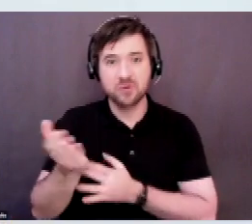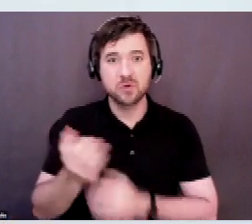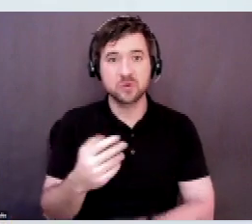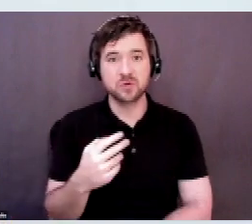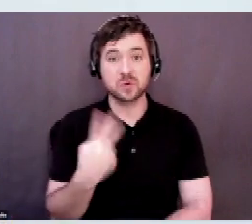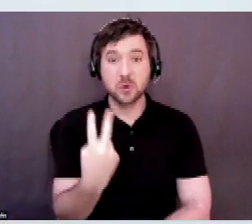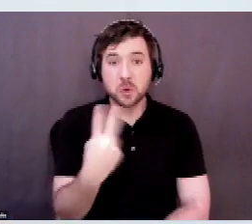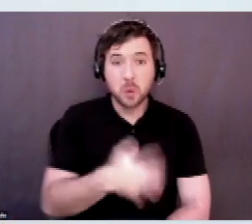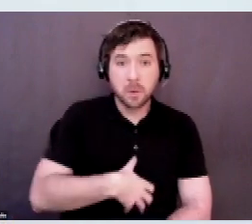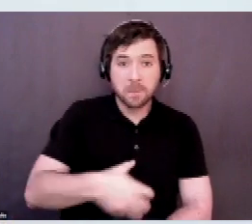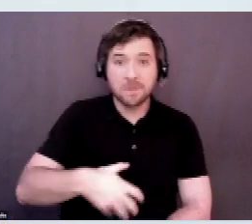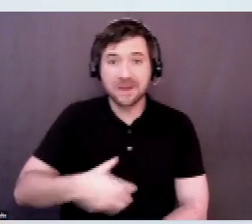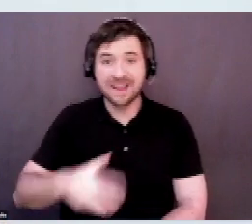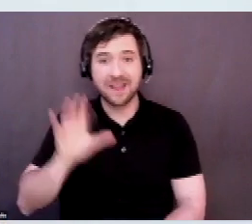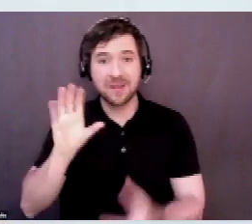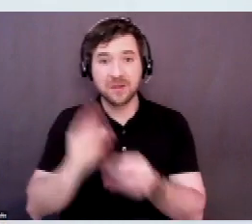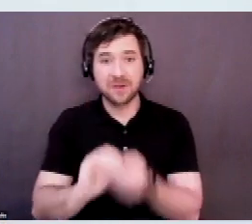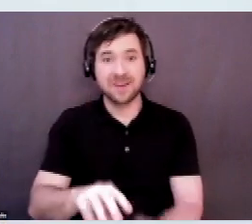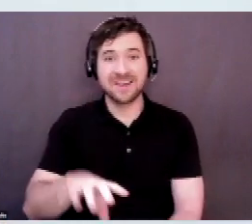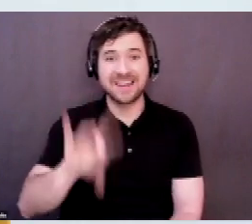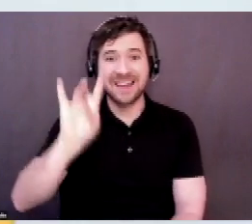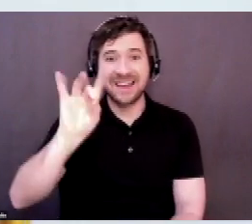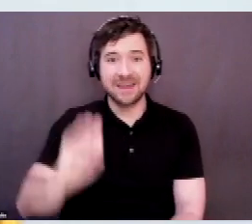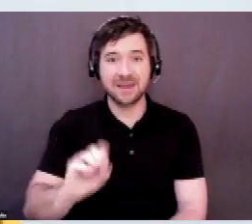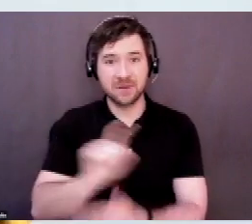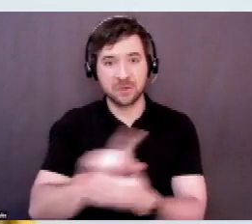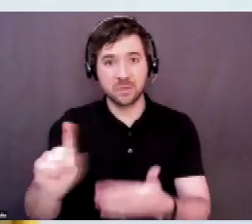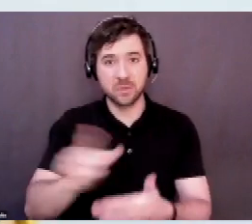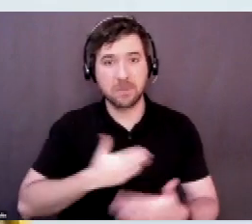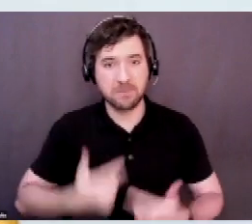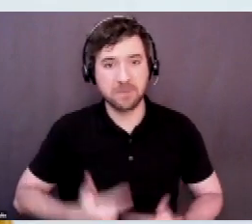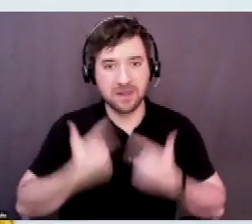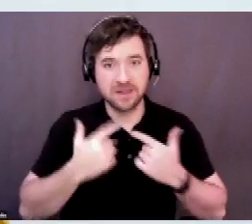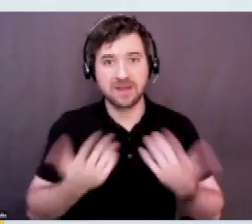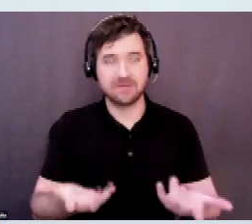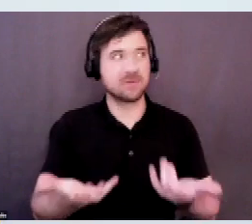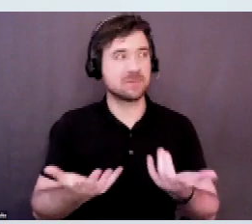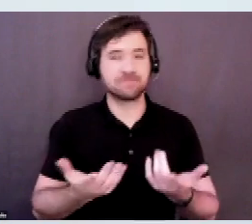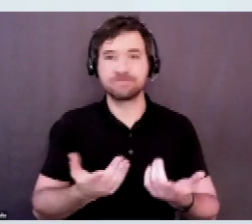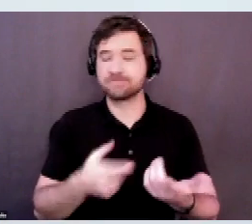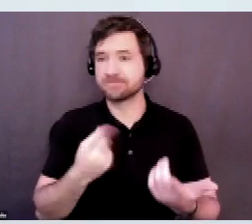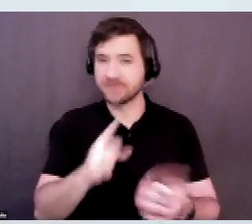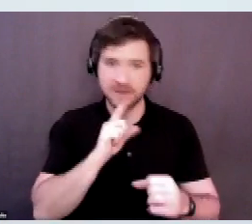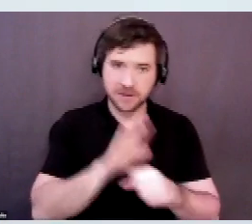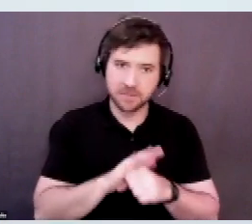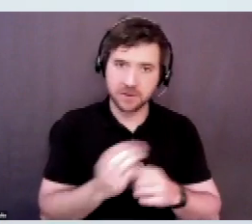my life dedicated to, you know, growing and having a baby